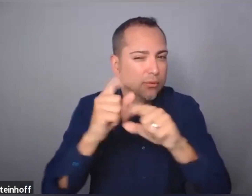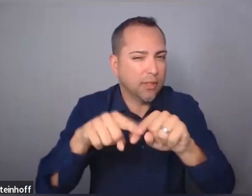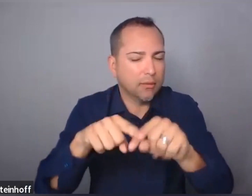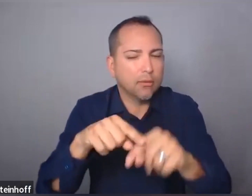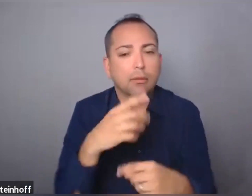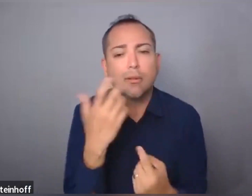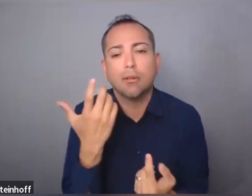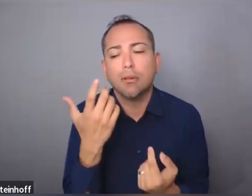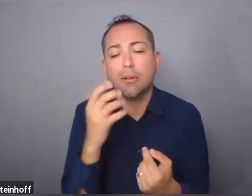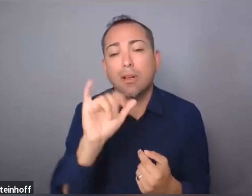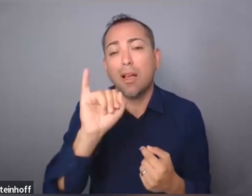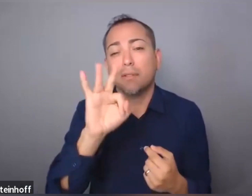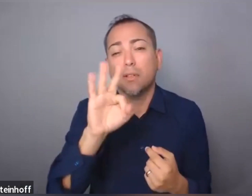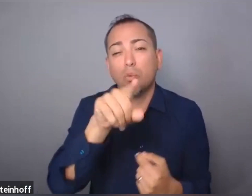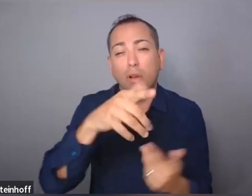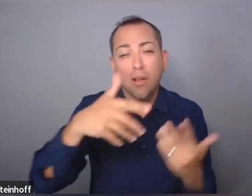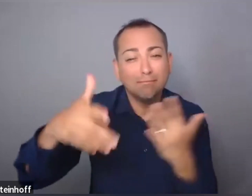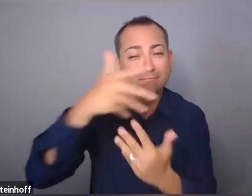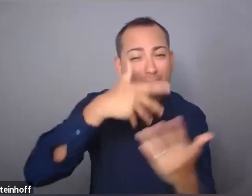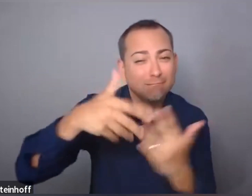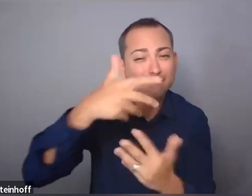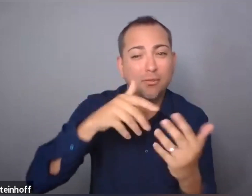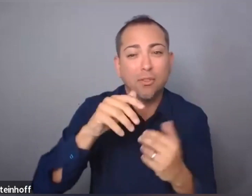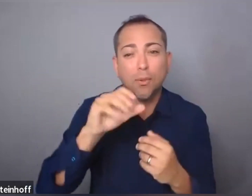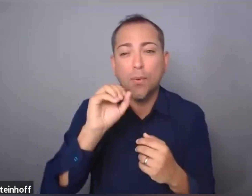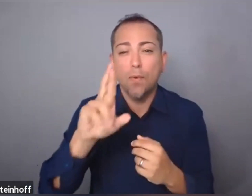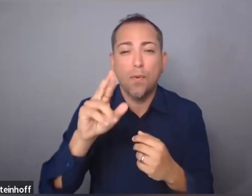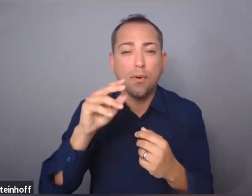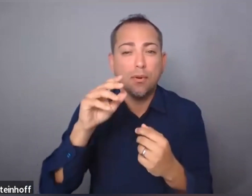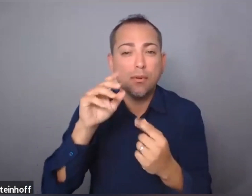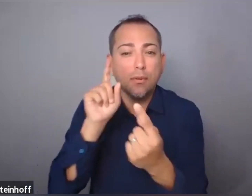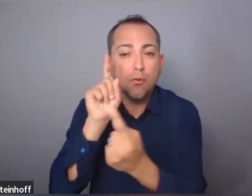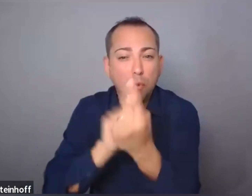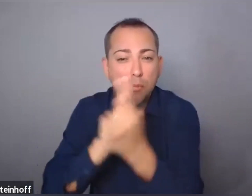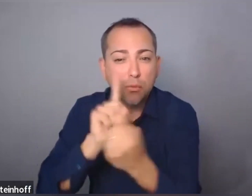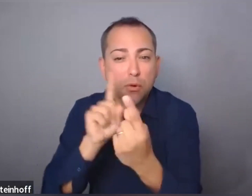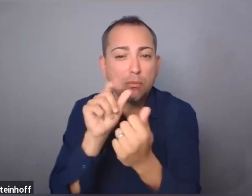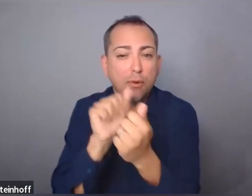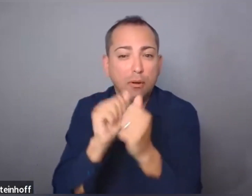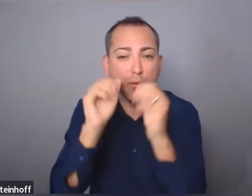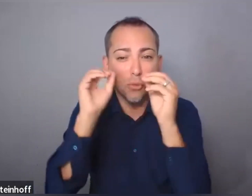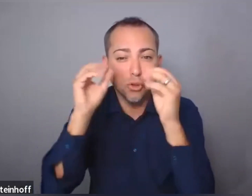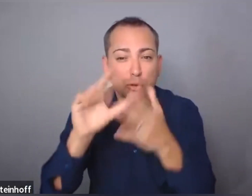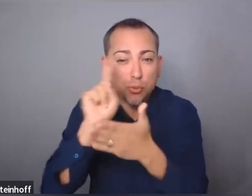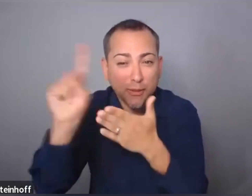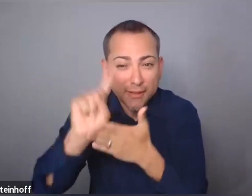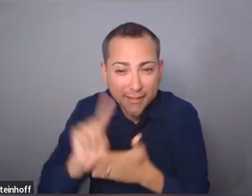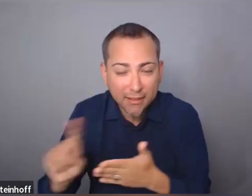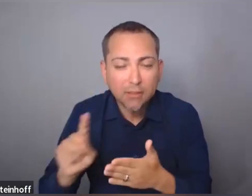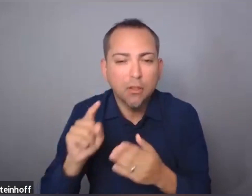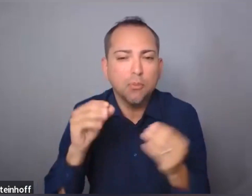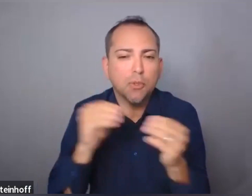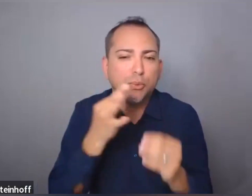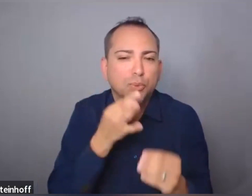Maybe less than a year. But if you're actually socializing with deaf people or meeting them one on one,